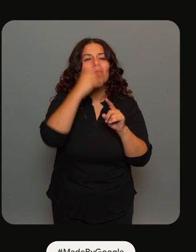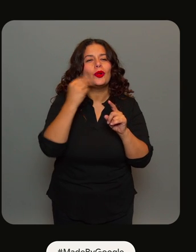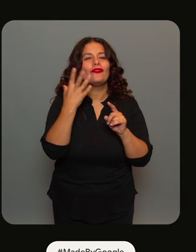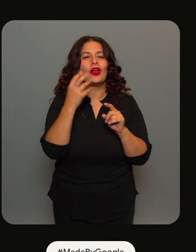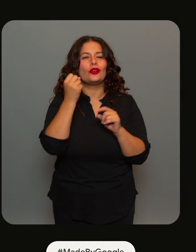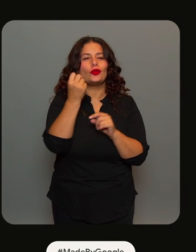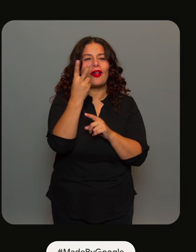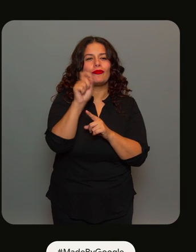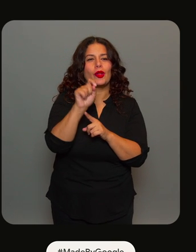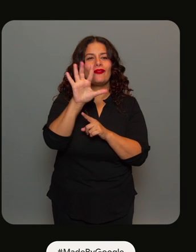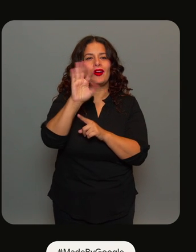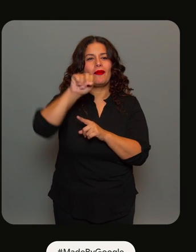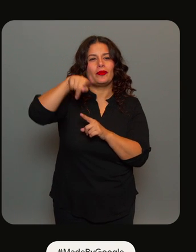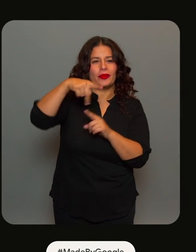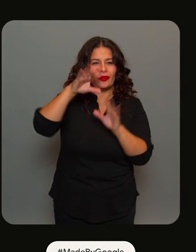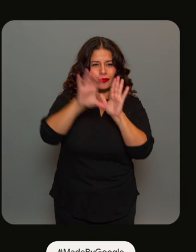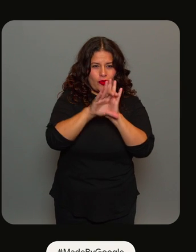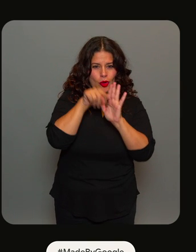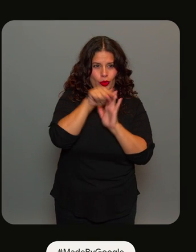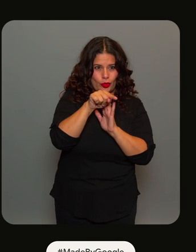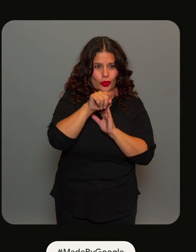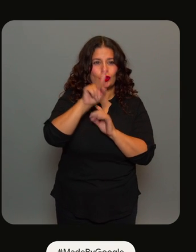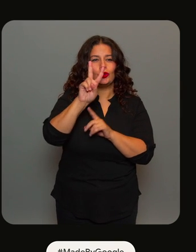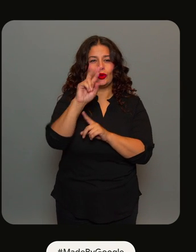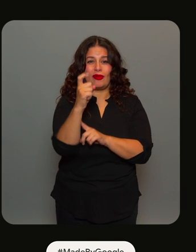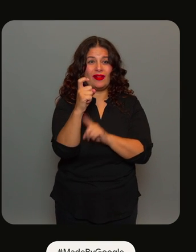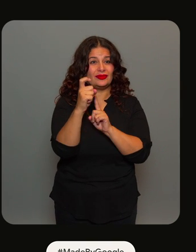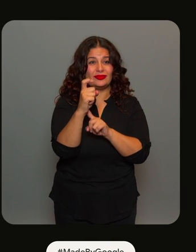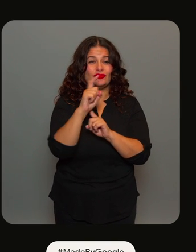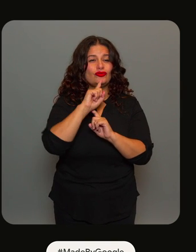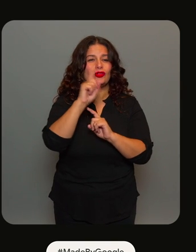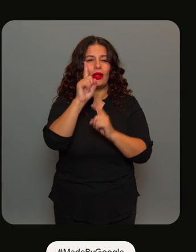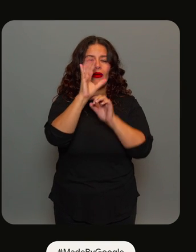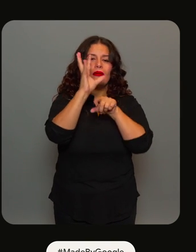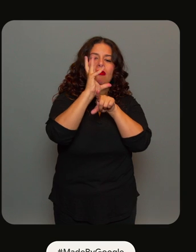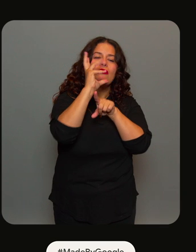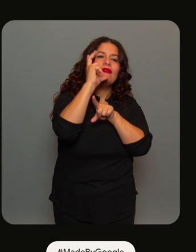stunning, and similar to what you would get from a dedicated 2x telephoto camera.